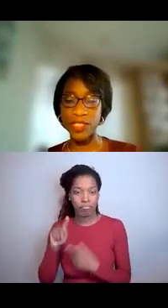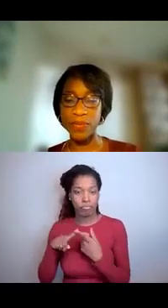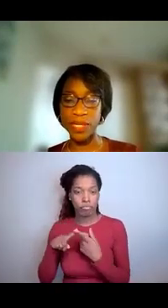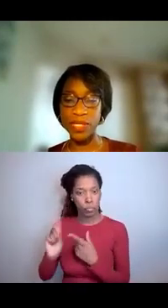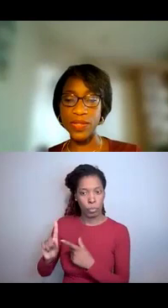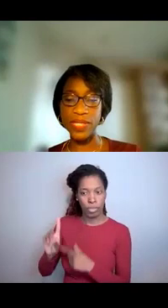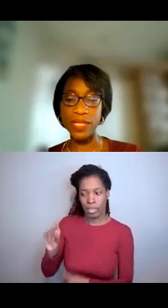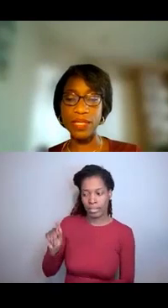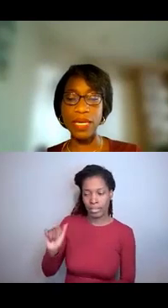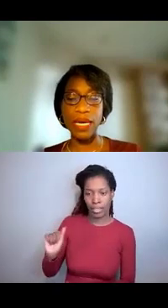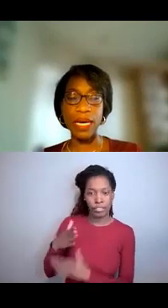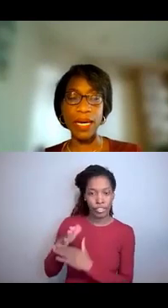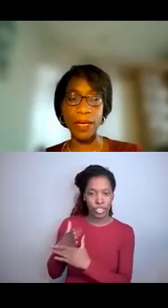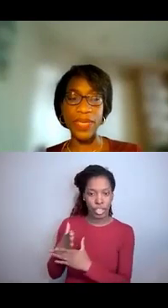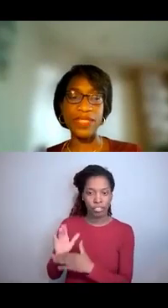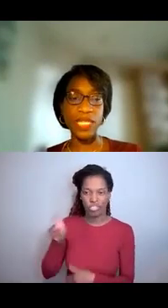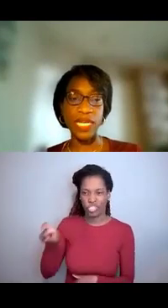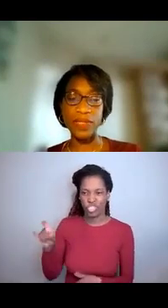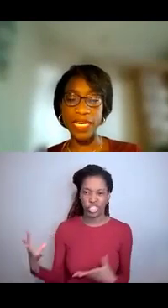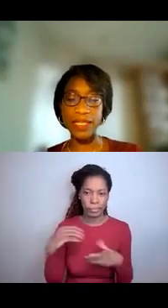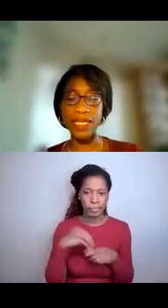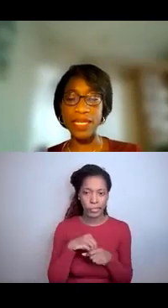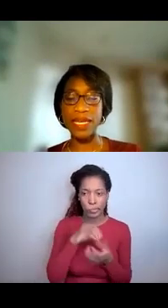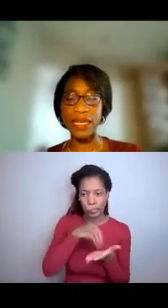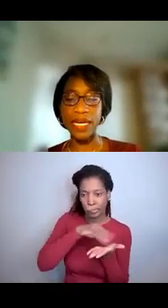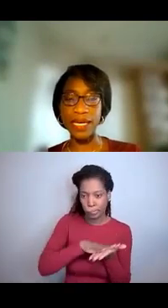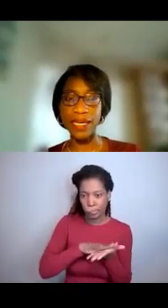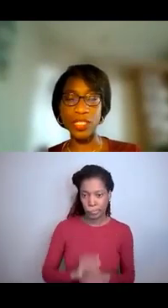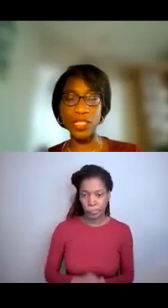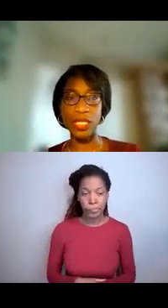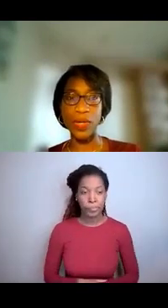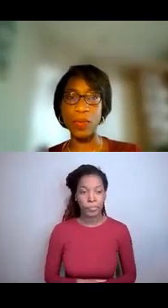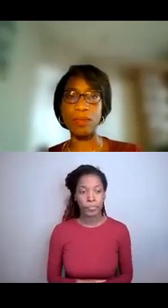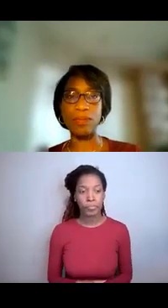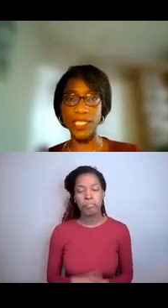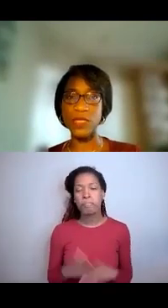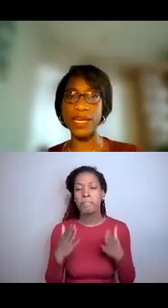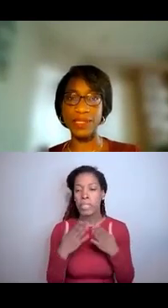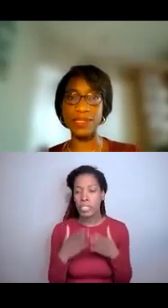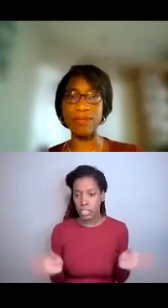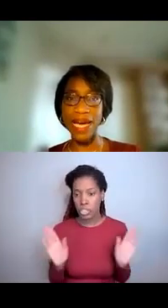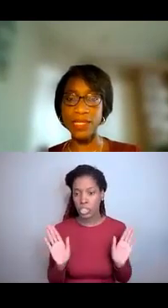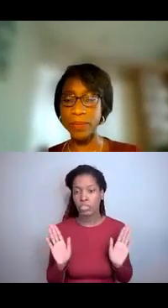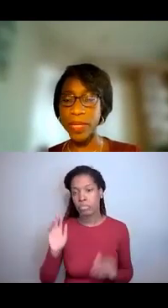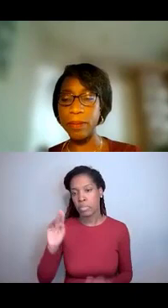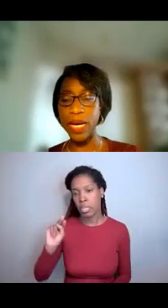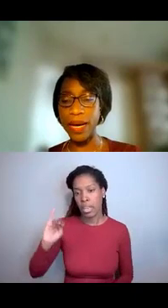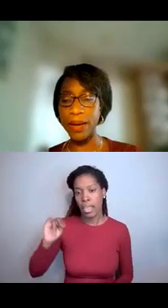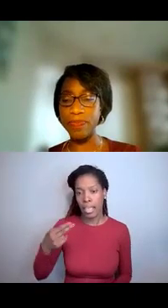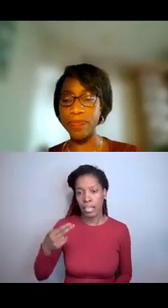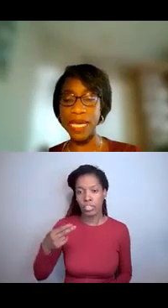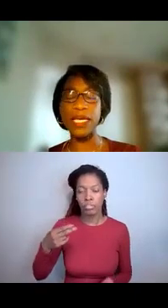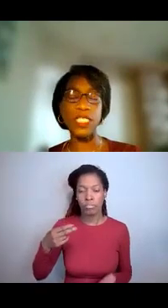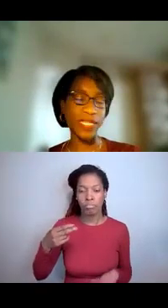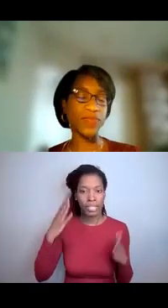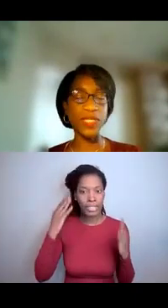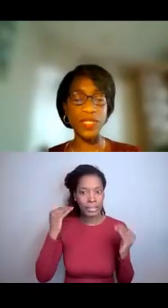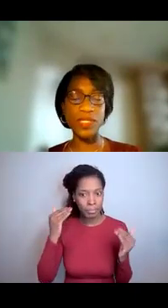that should be included. And generally I think that NIH expects researchers